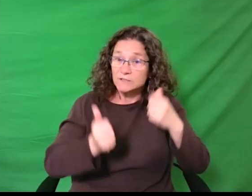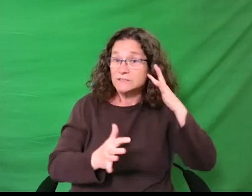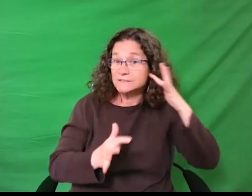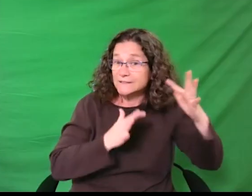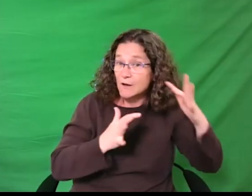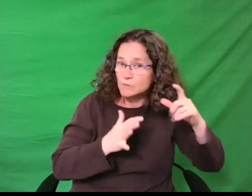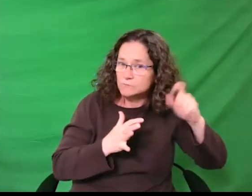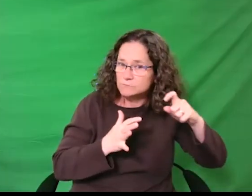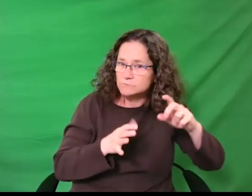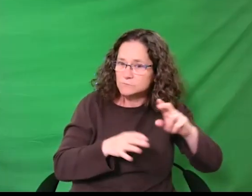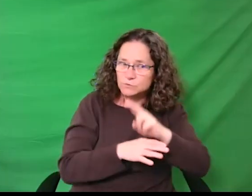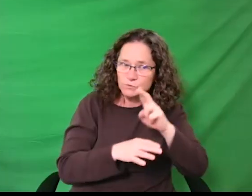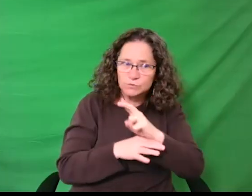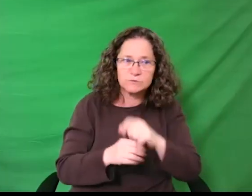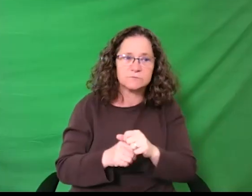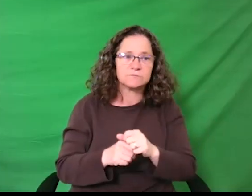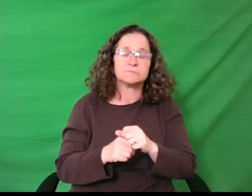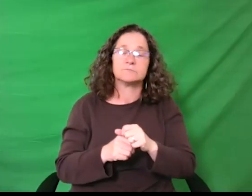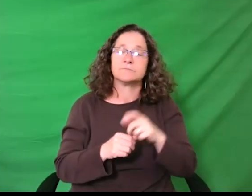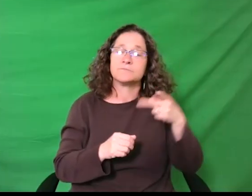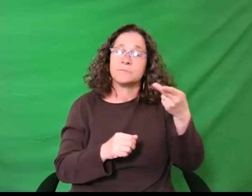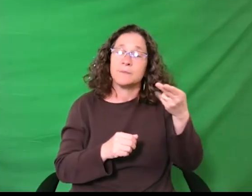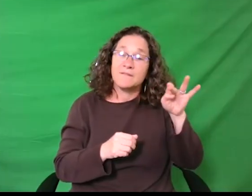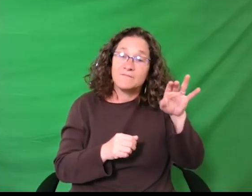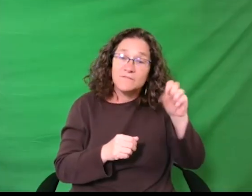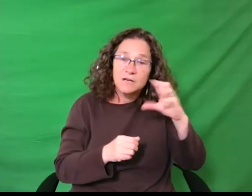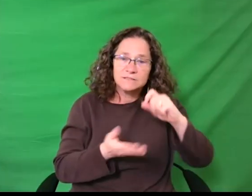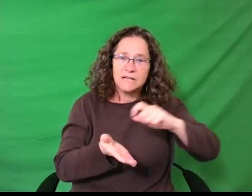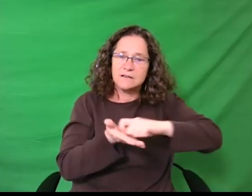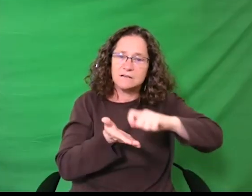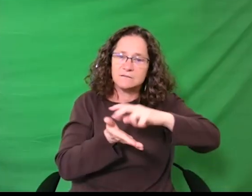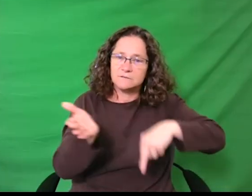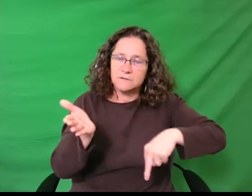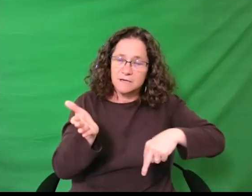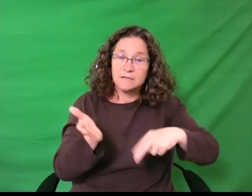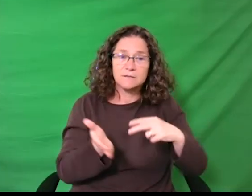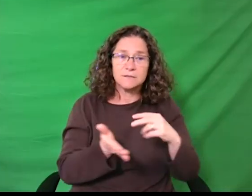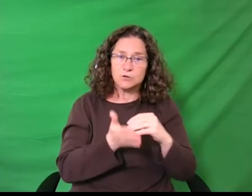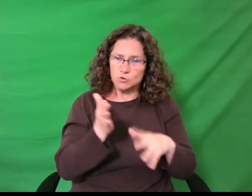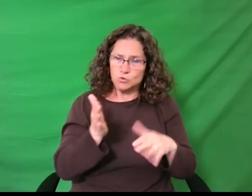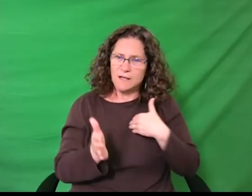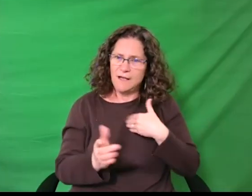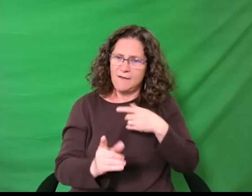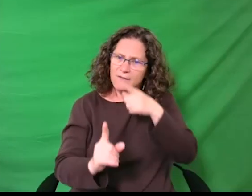You can use it during phonics and literacy. So students have a target to match to the print.